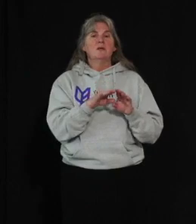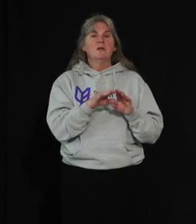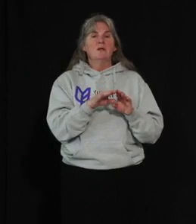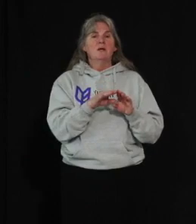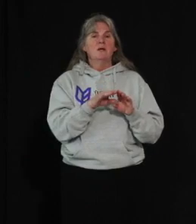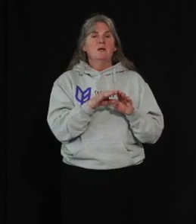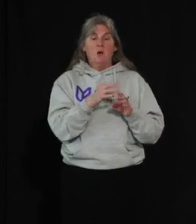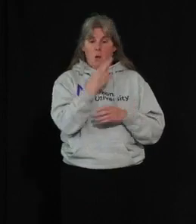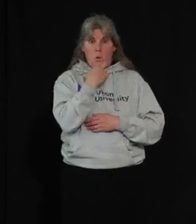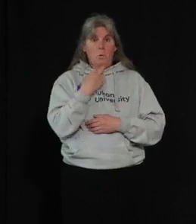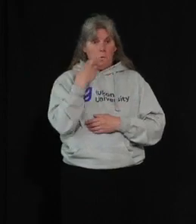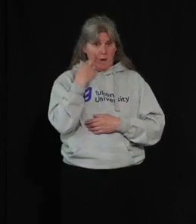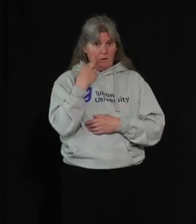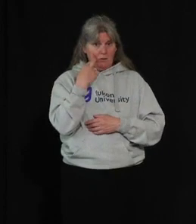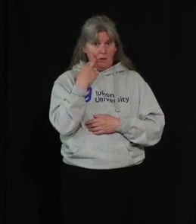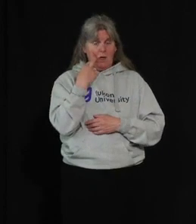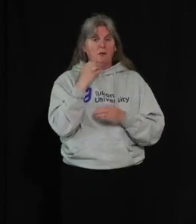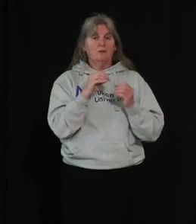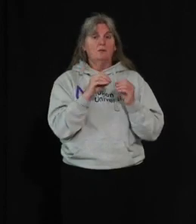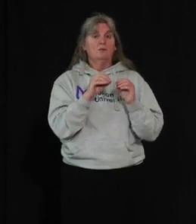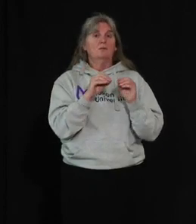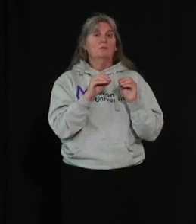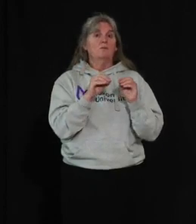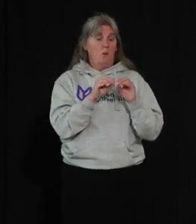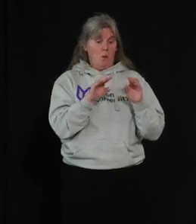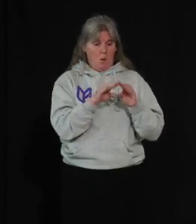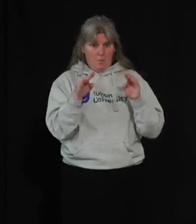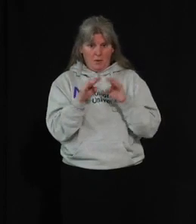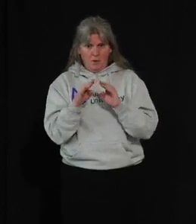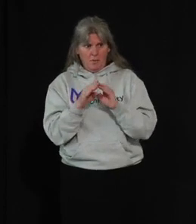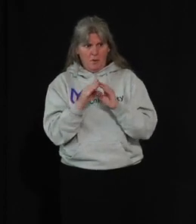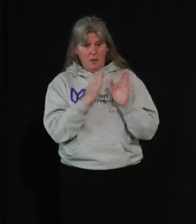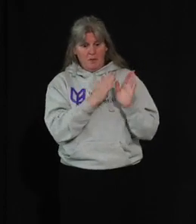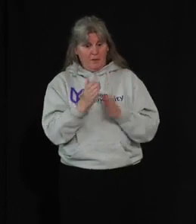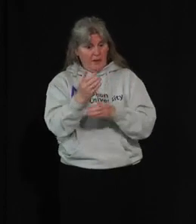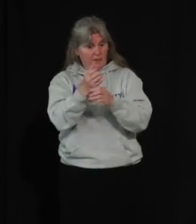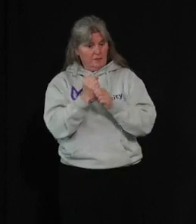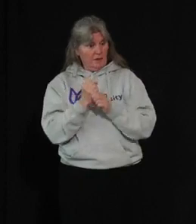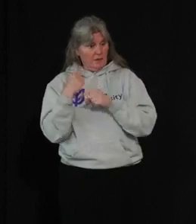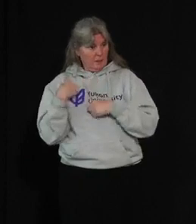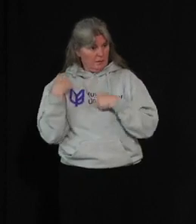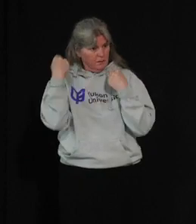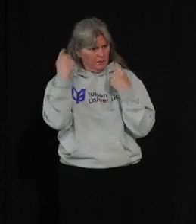regulations for restaurants and personal care services, how many plans have you received so far